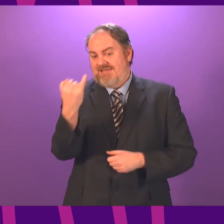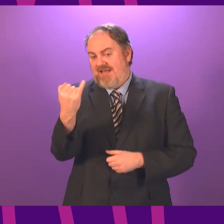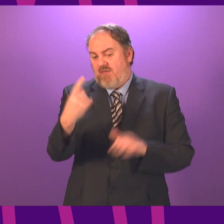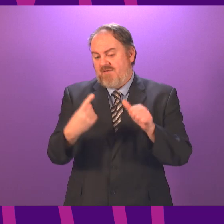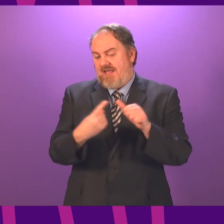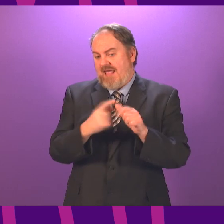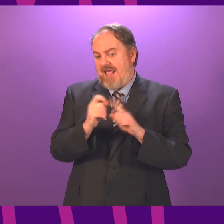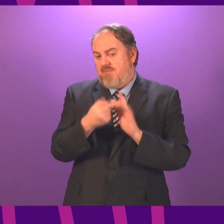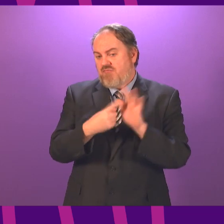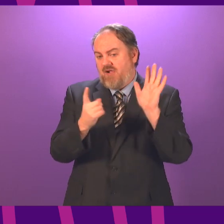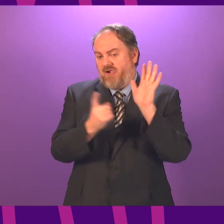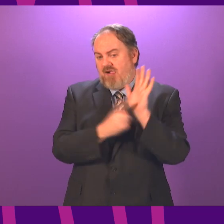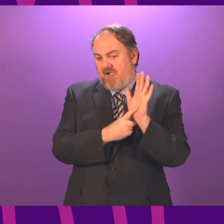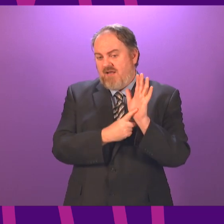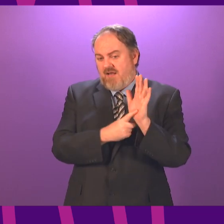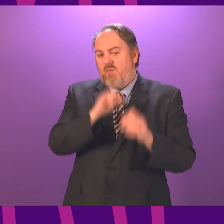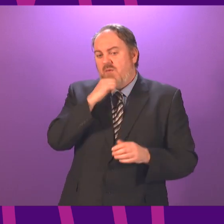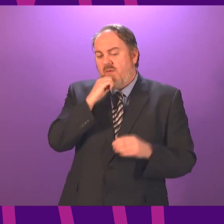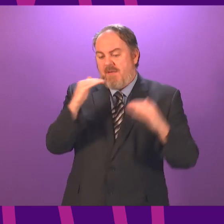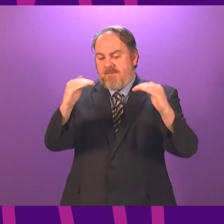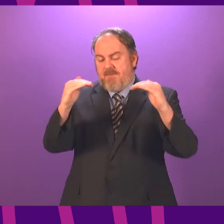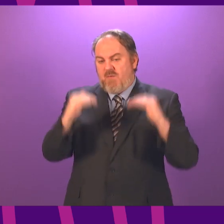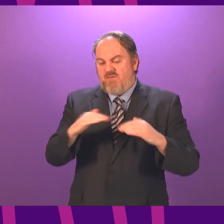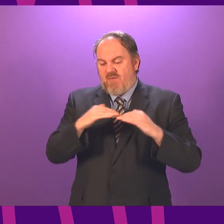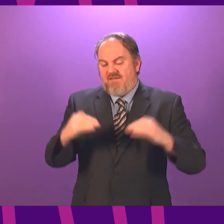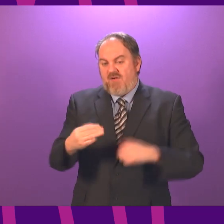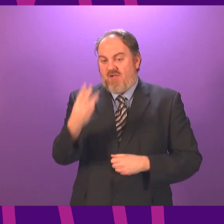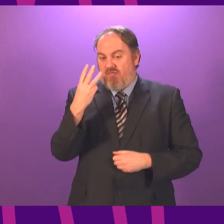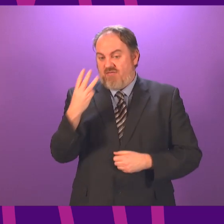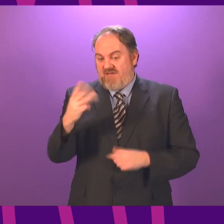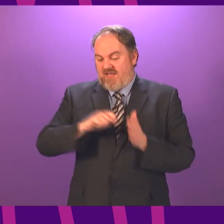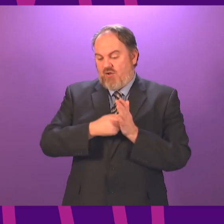3 restrictions, pandemic permitting. To be clear, under current rules, that would still